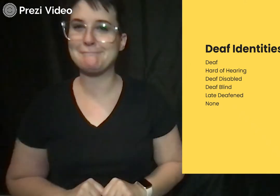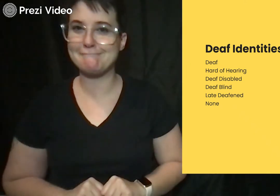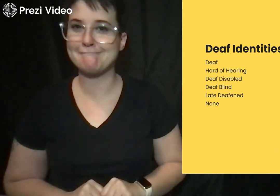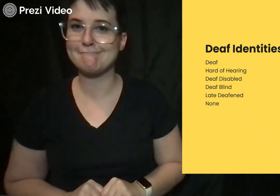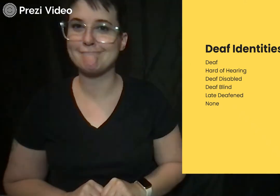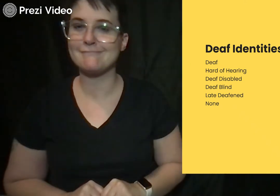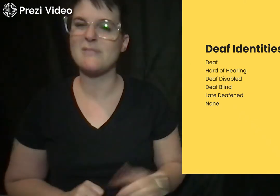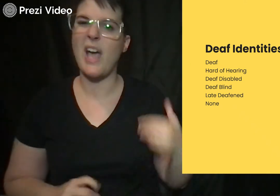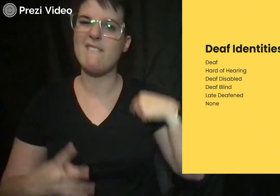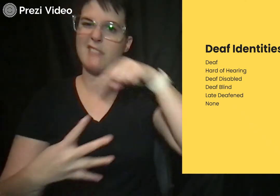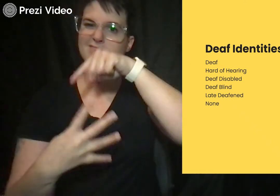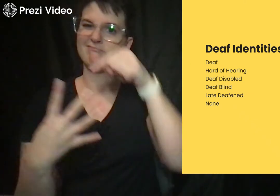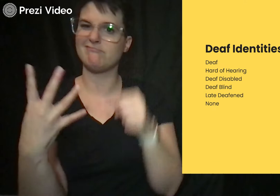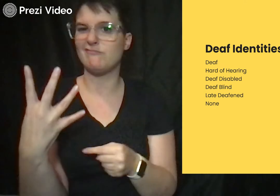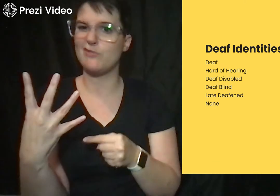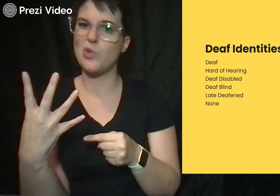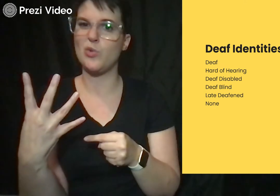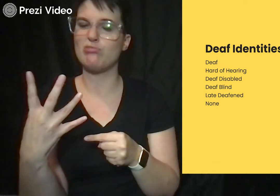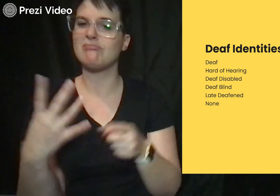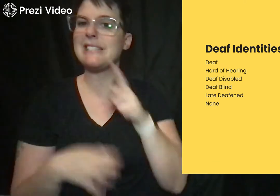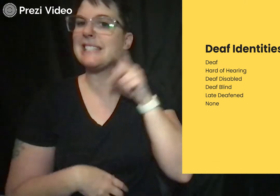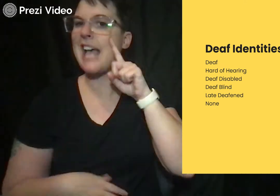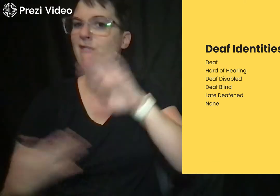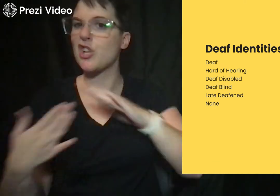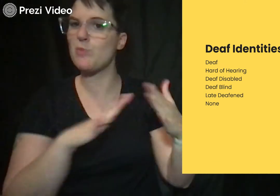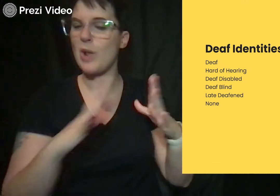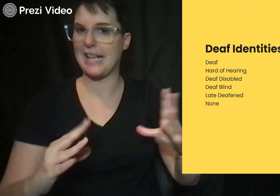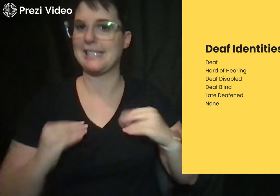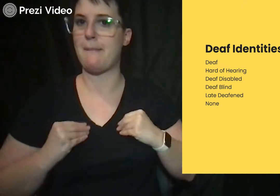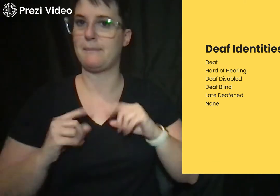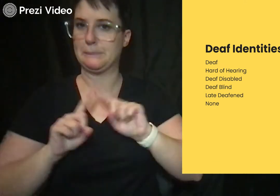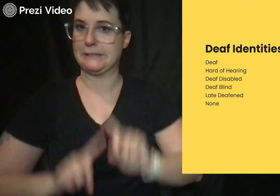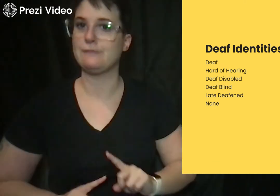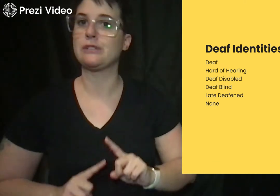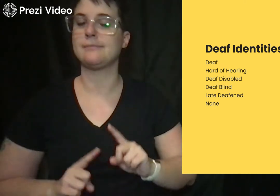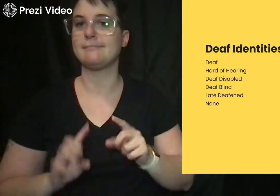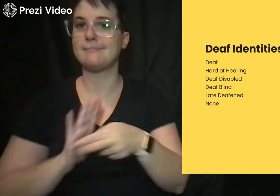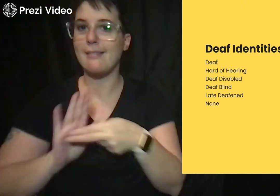Here are some common terms in the Deaf community: